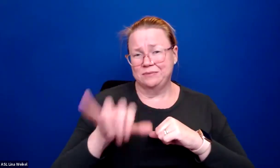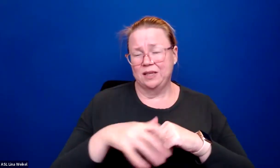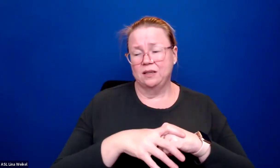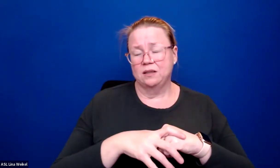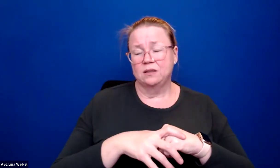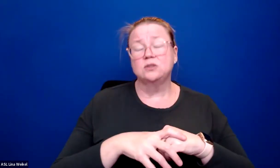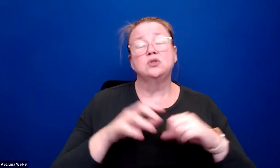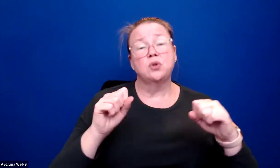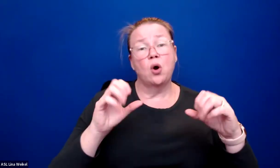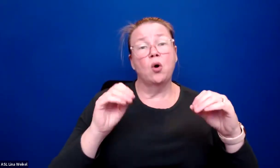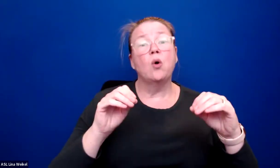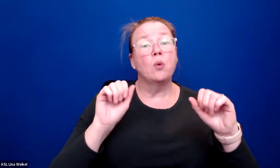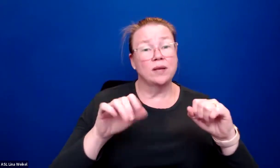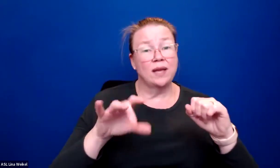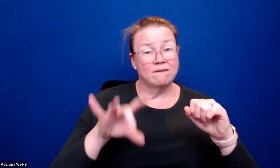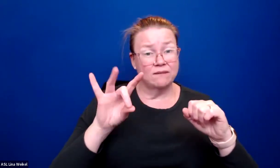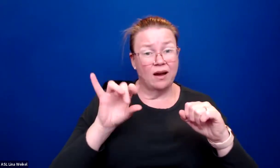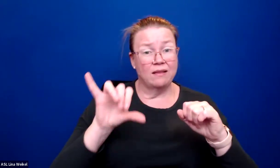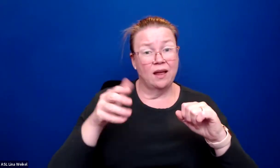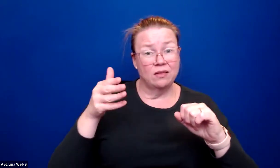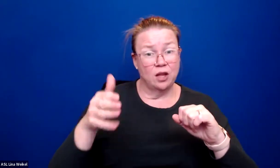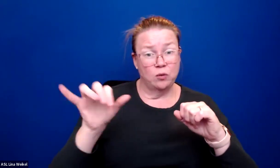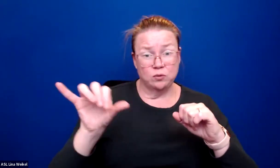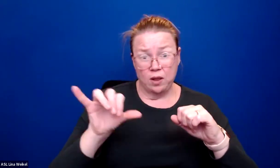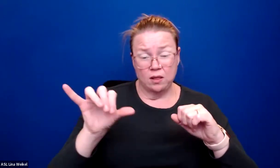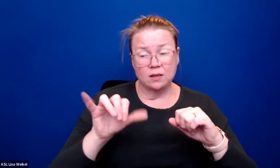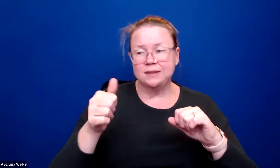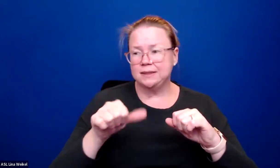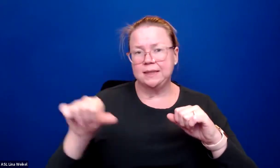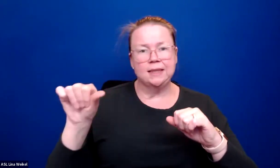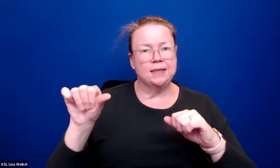Elissa w/ APRIL: So you can find that there as well as any of the